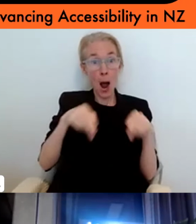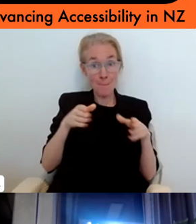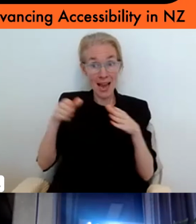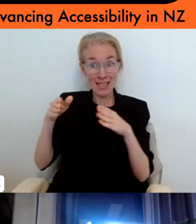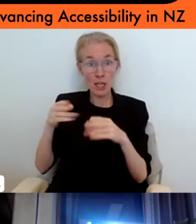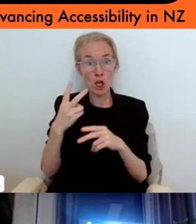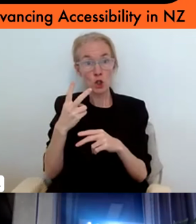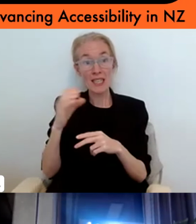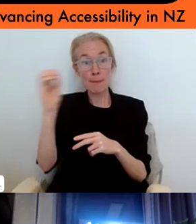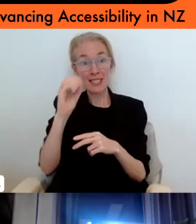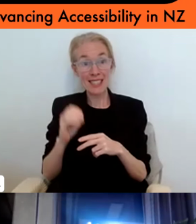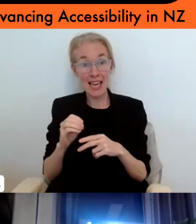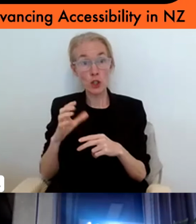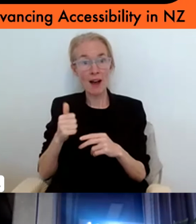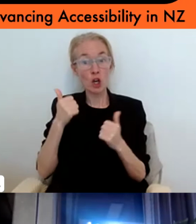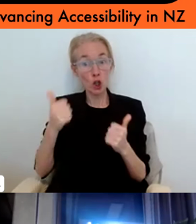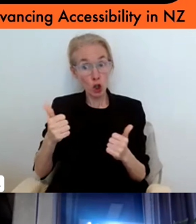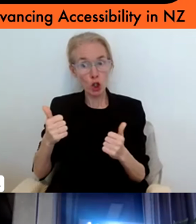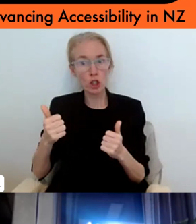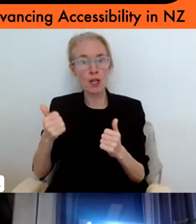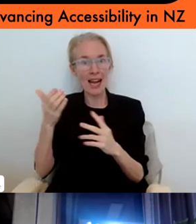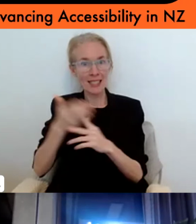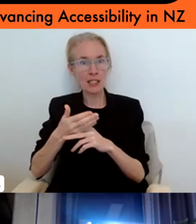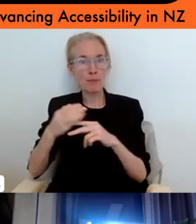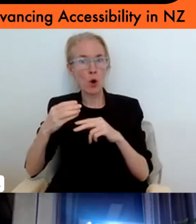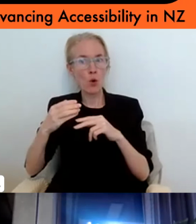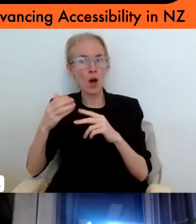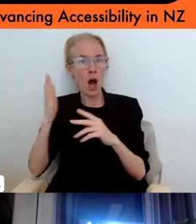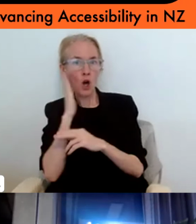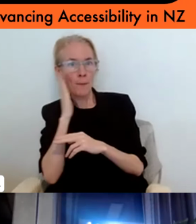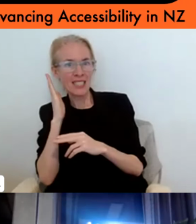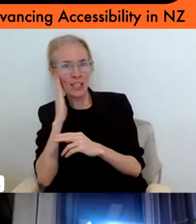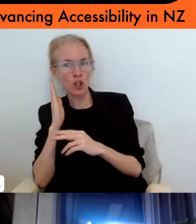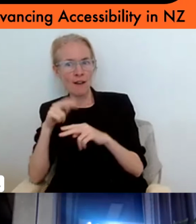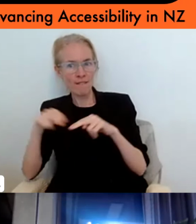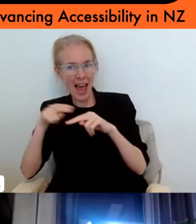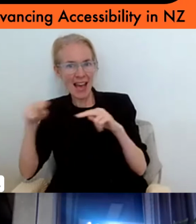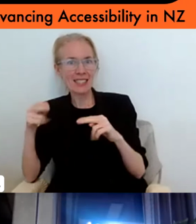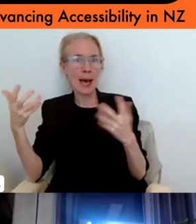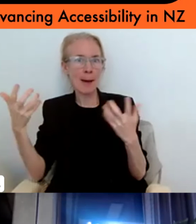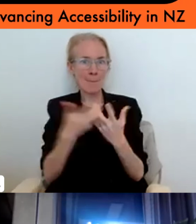accommodation. Moving forward from that, Christchurch City Council